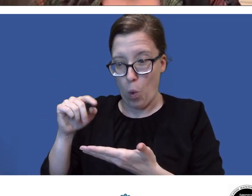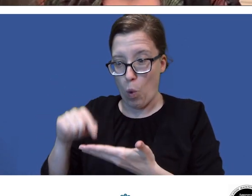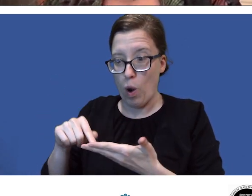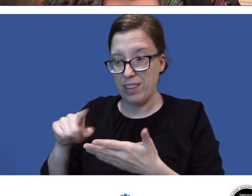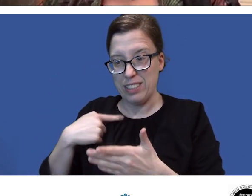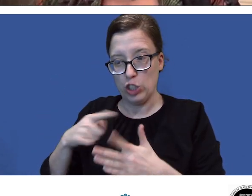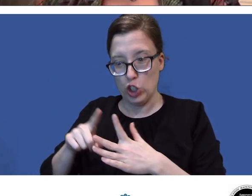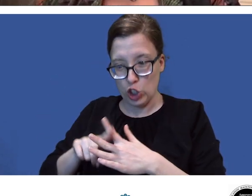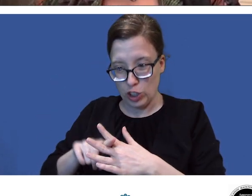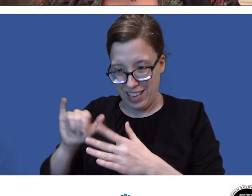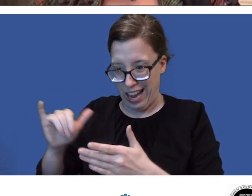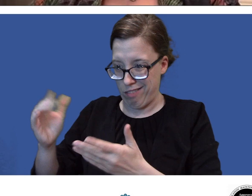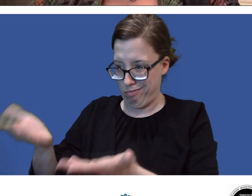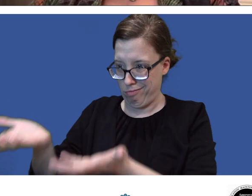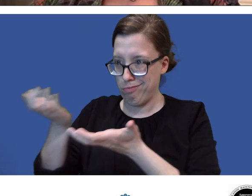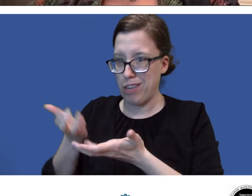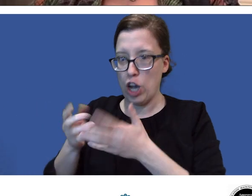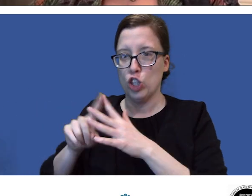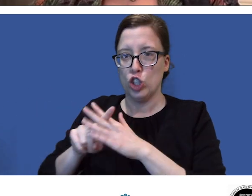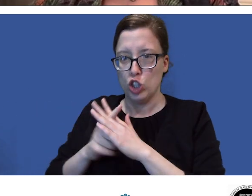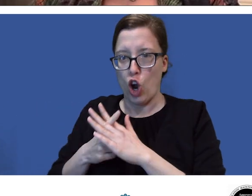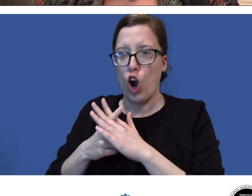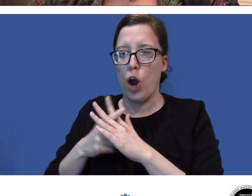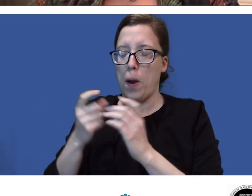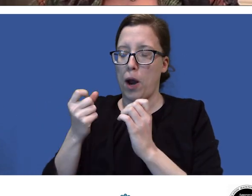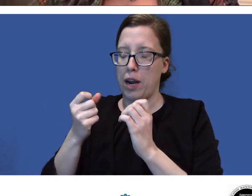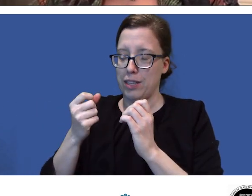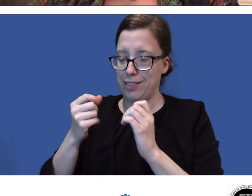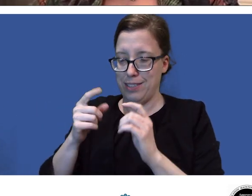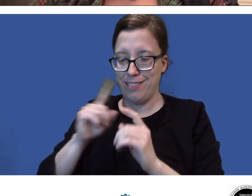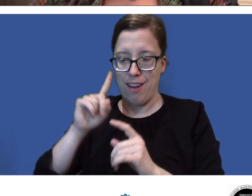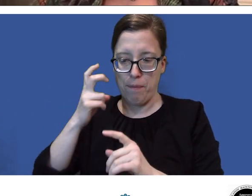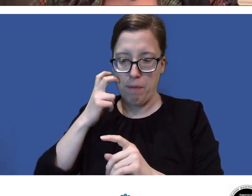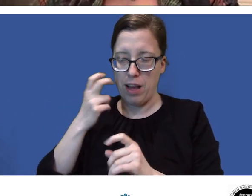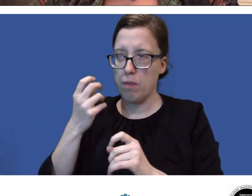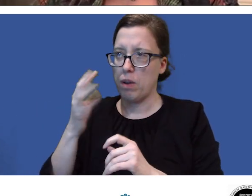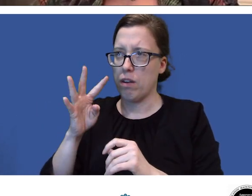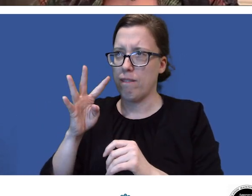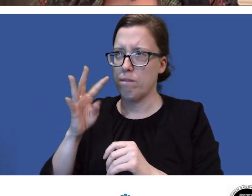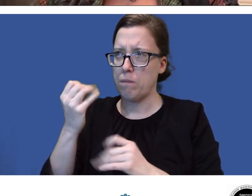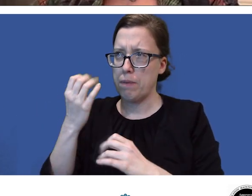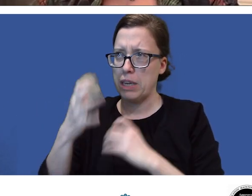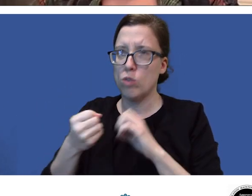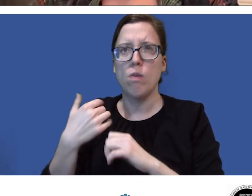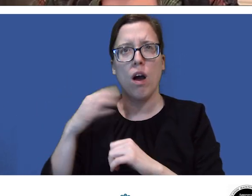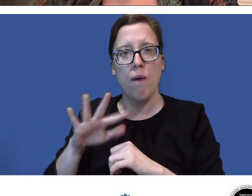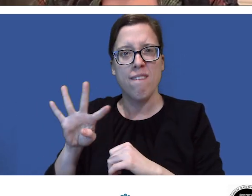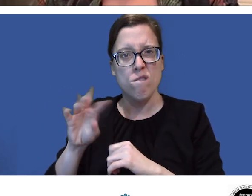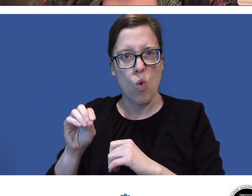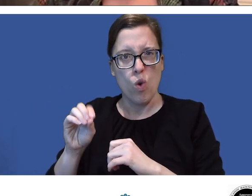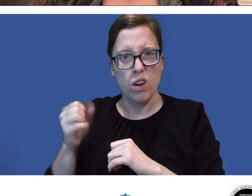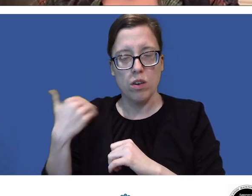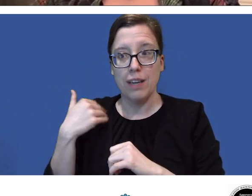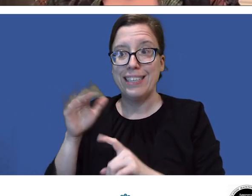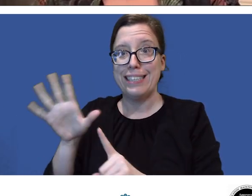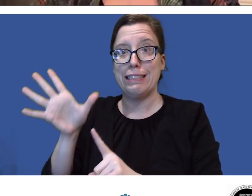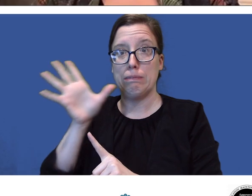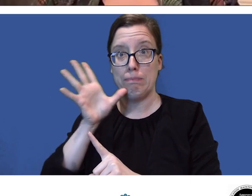into the field of deafblindness many, many, many, many years ago, probably almost 40 now. His mama